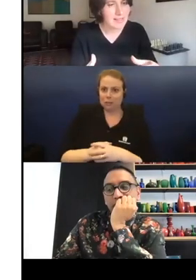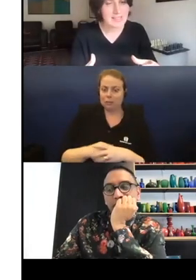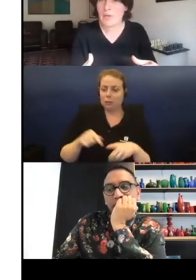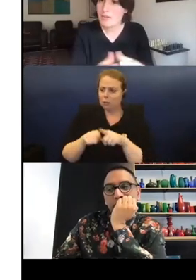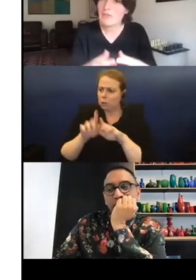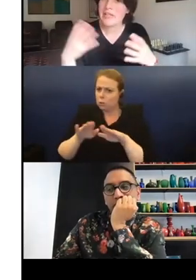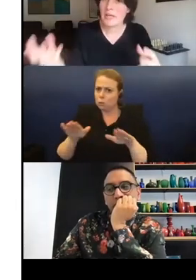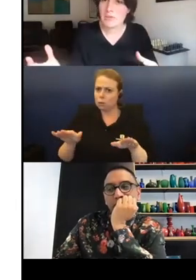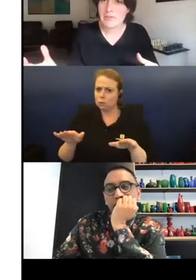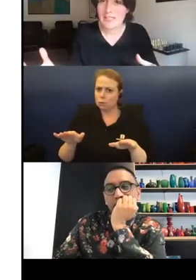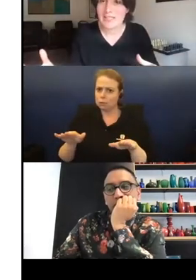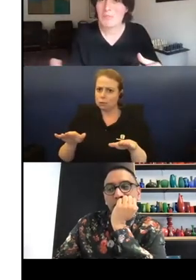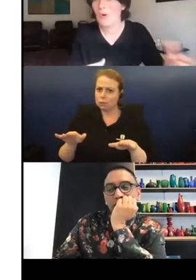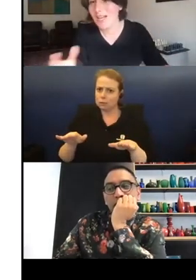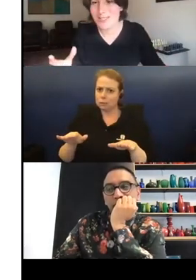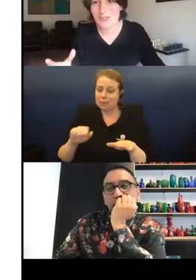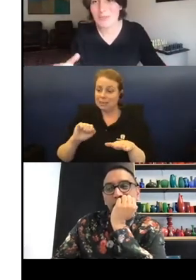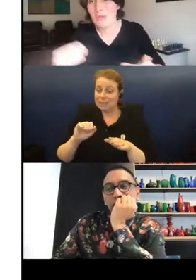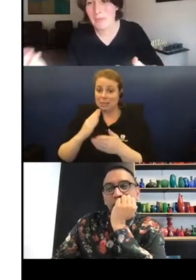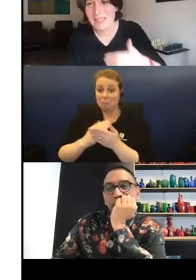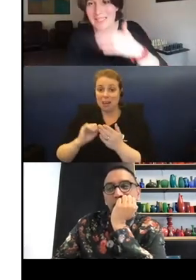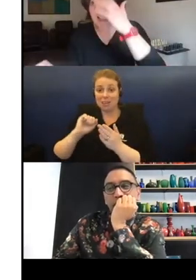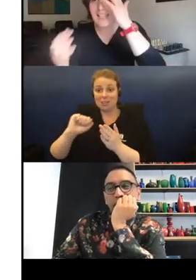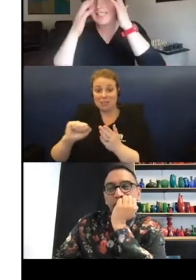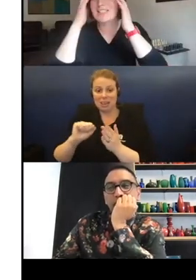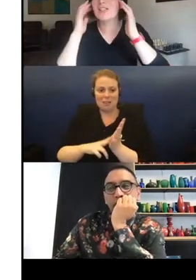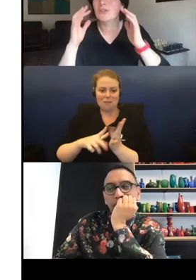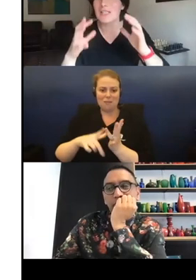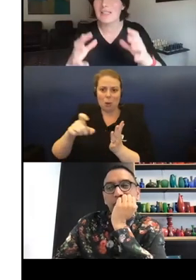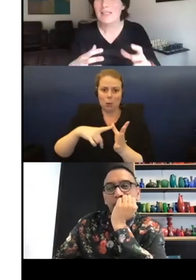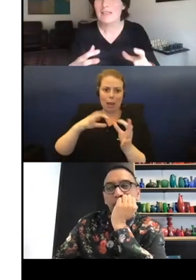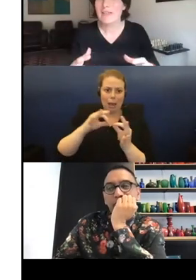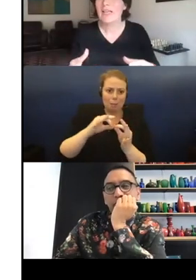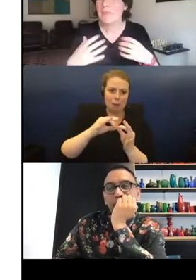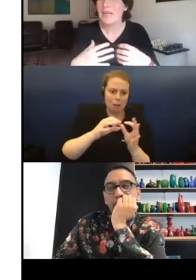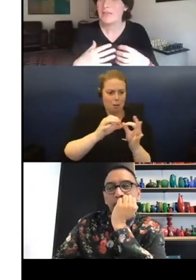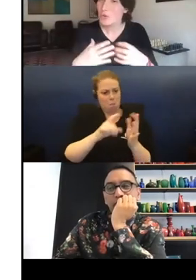part of the vocabulary the bollards or the monuments and you know that like me i'm not